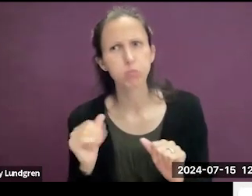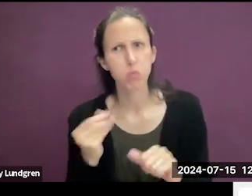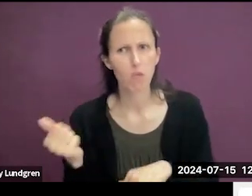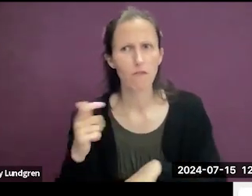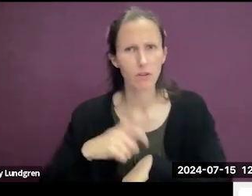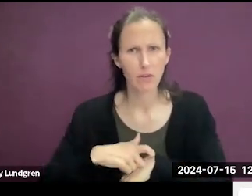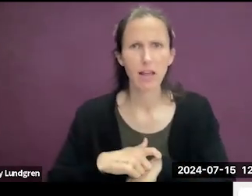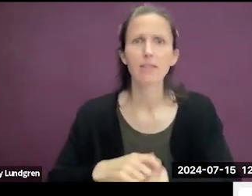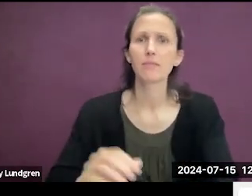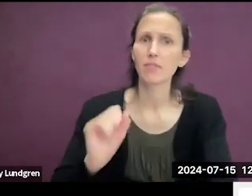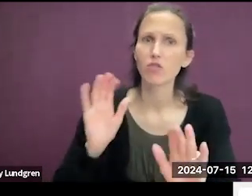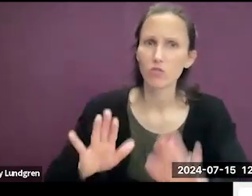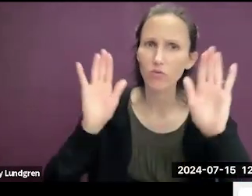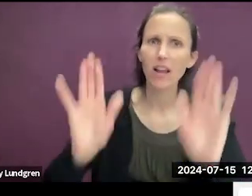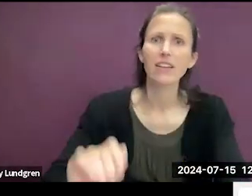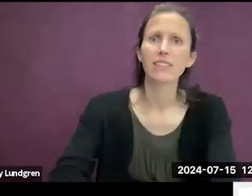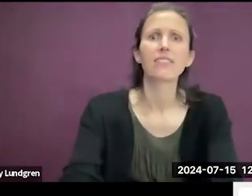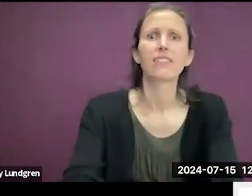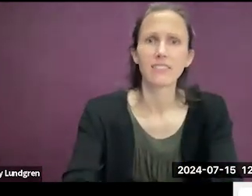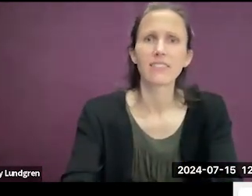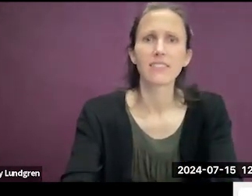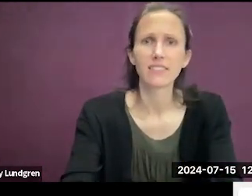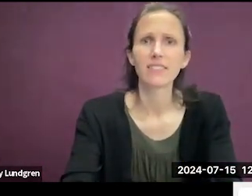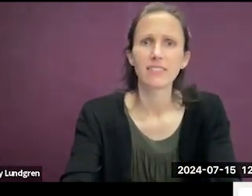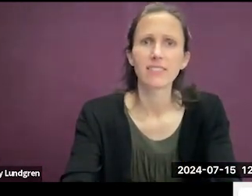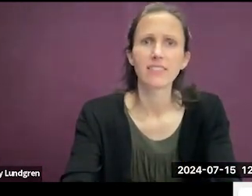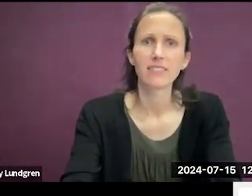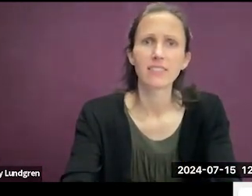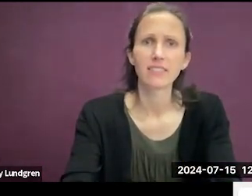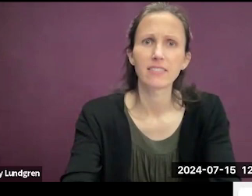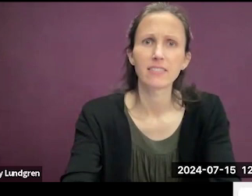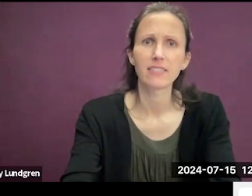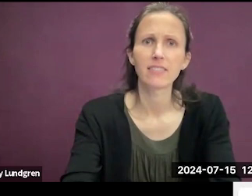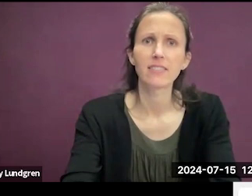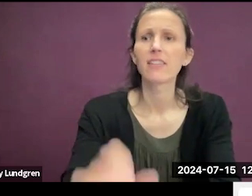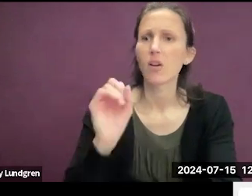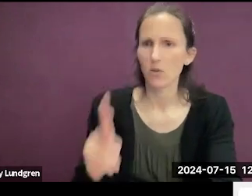Okay, great. So we're going to use this as a kind of very beginner level.